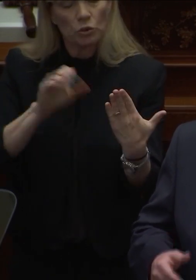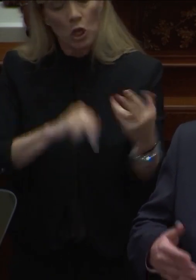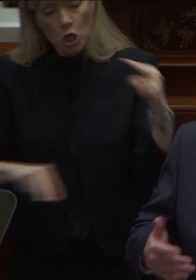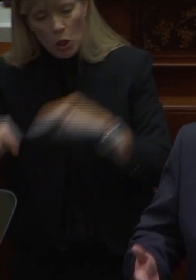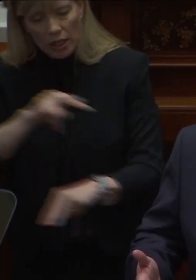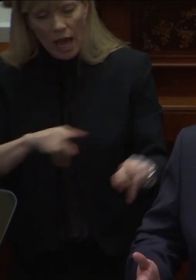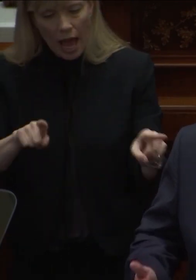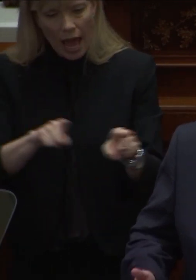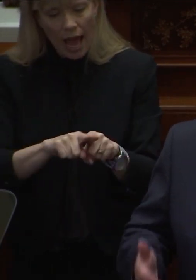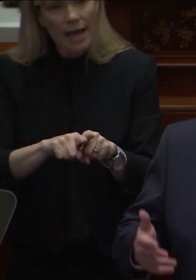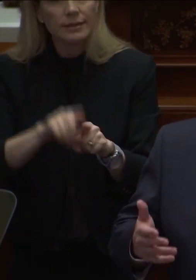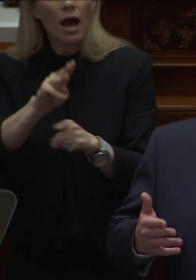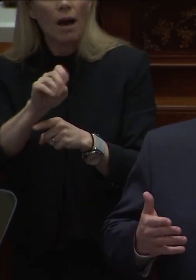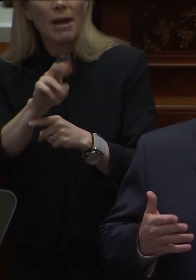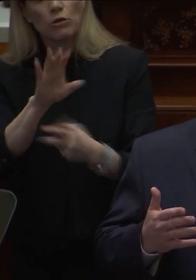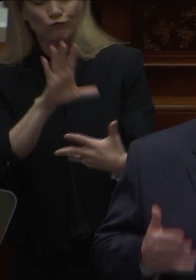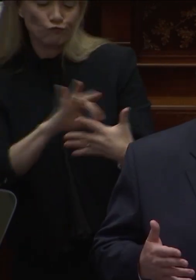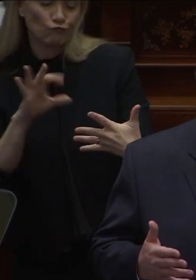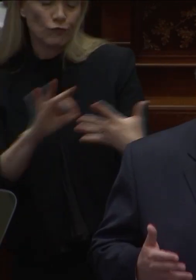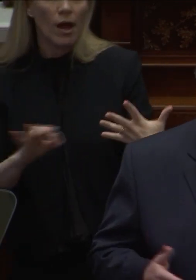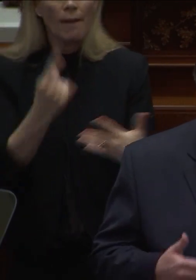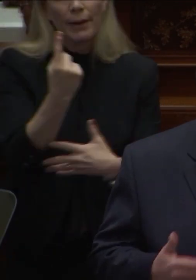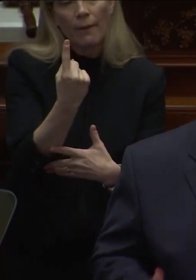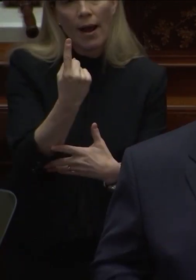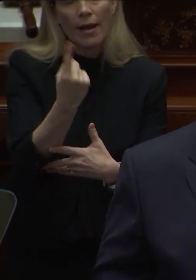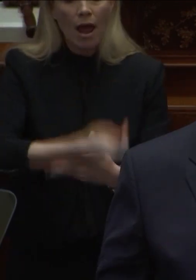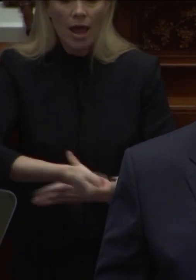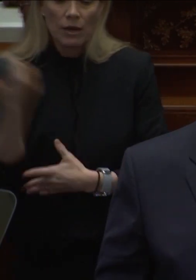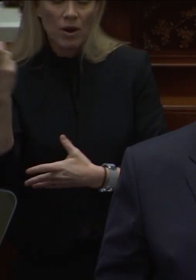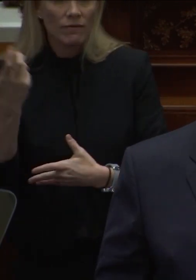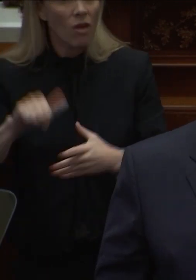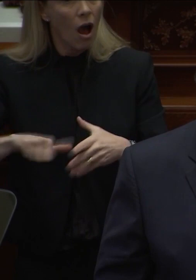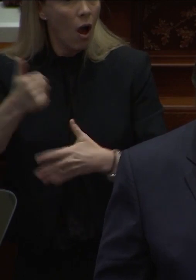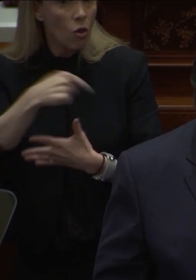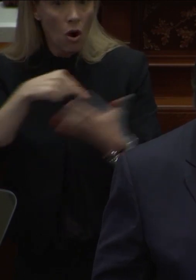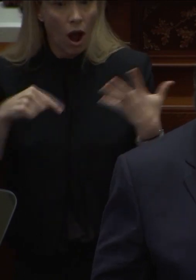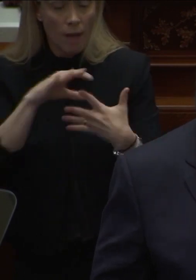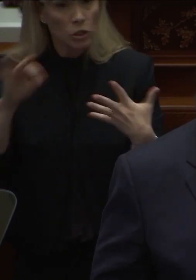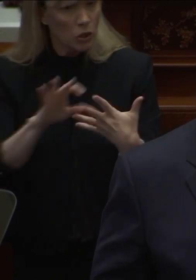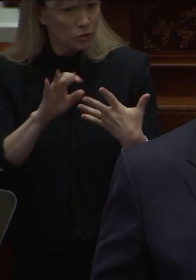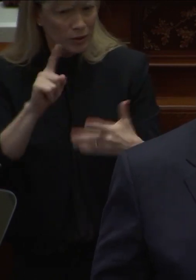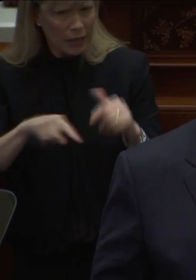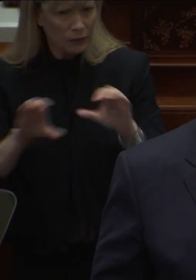THIS APPROACH IS NOT ONE THAT CAN BE LOOKED AT AS A MENU FROM WHICH TO PICK ONE AND DISCARD THE REST.